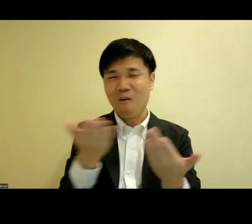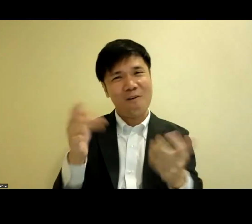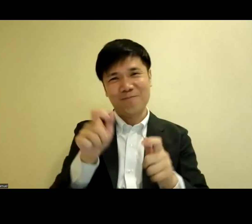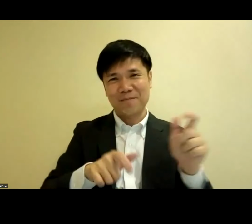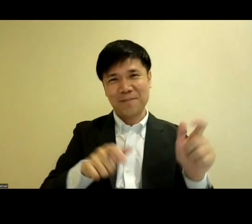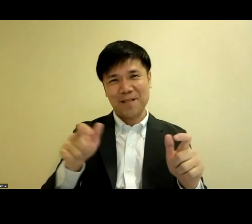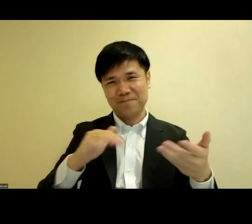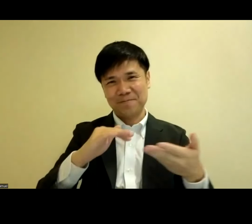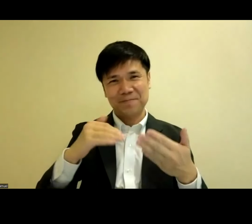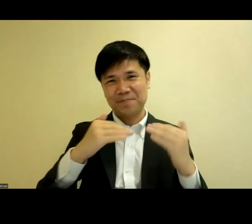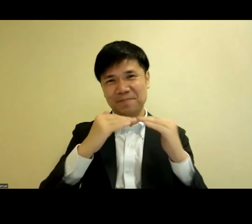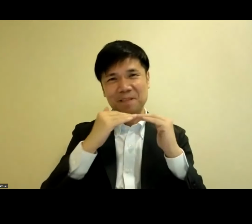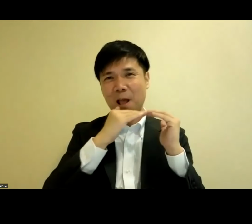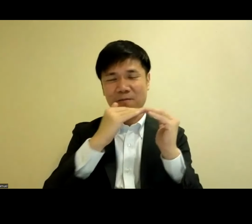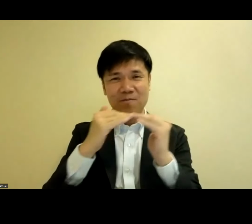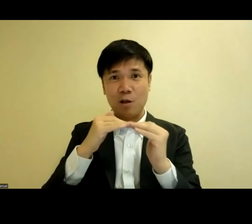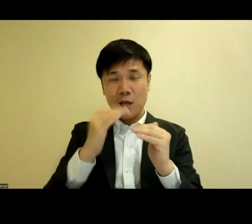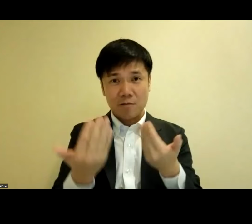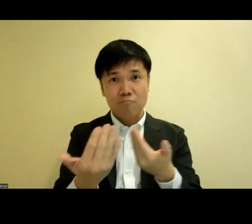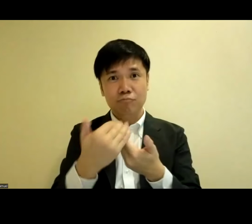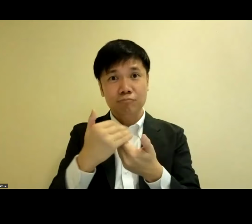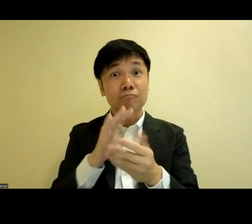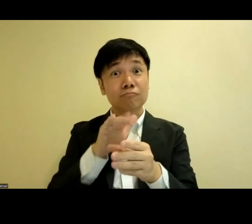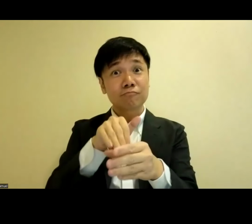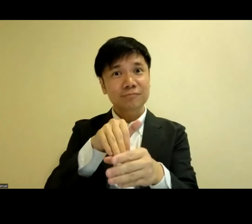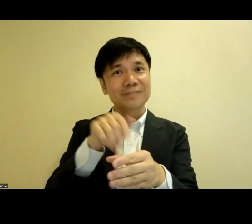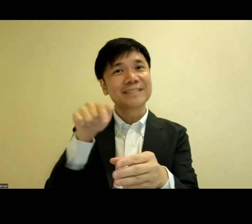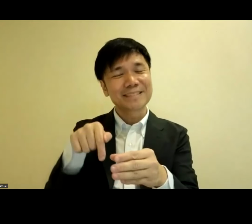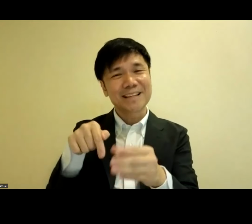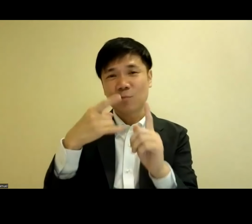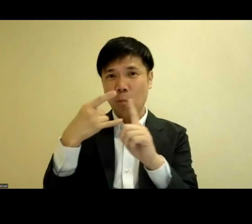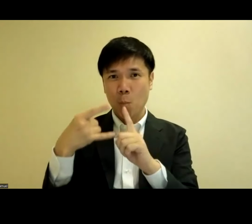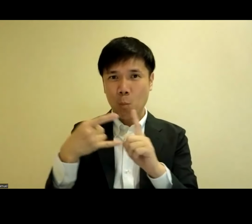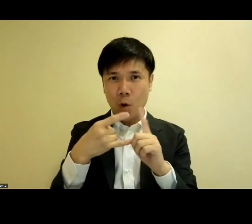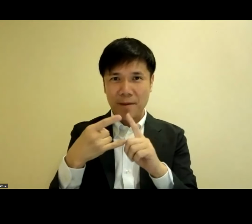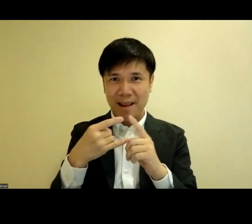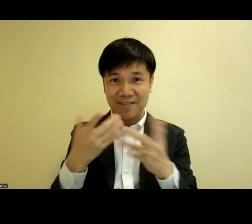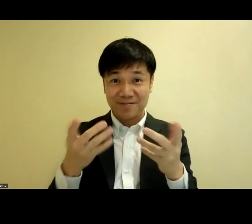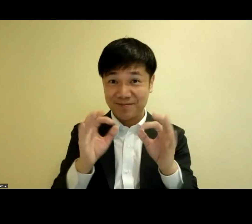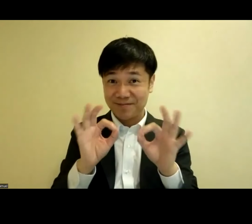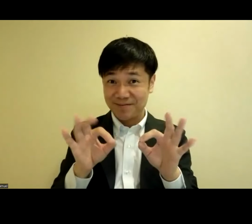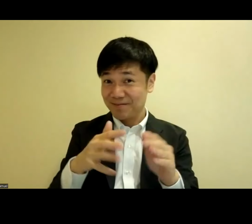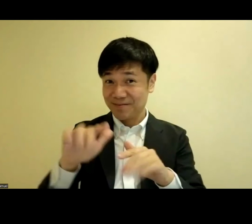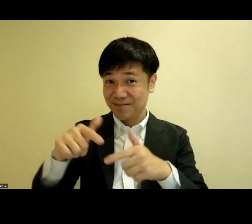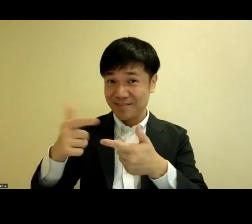participate and access the Webinar as much as possible. Thank you very much.